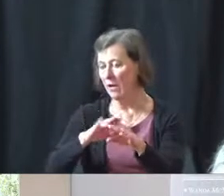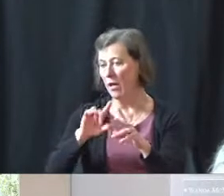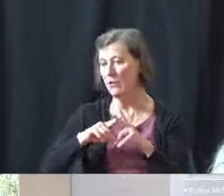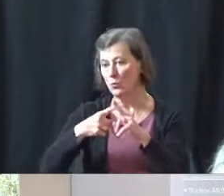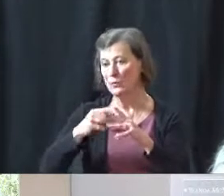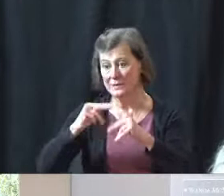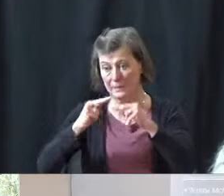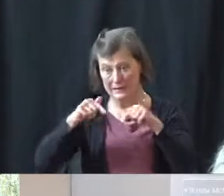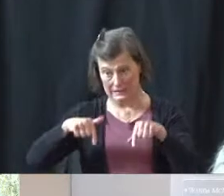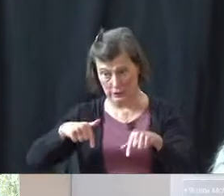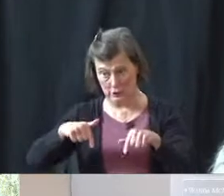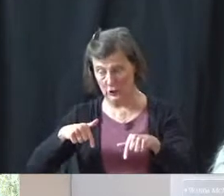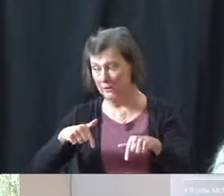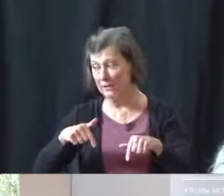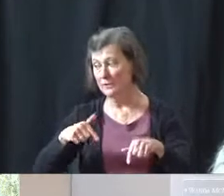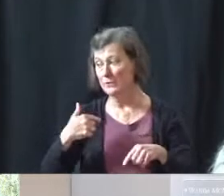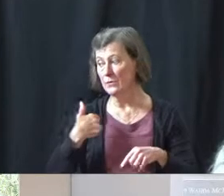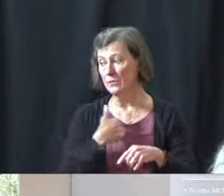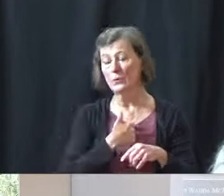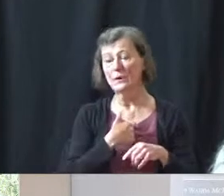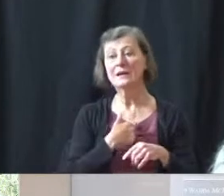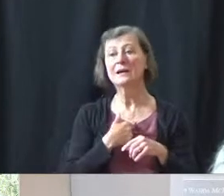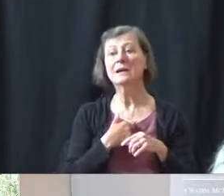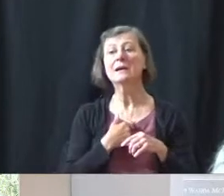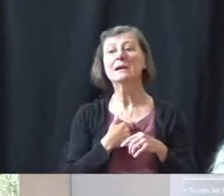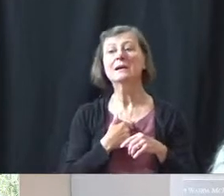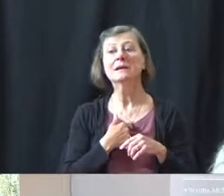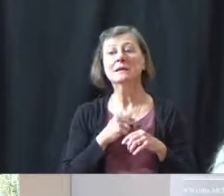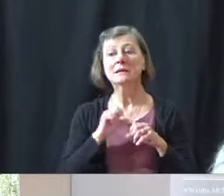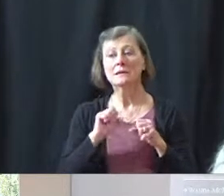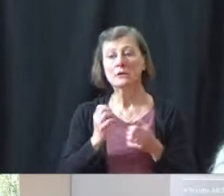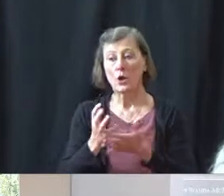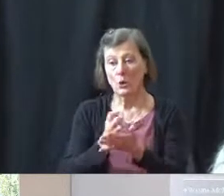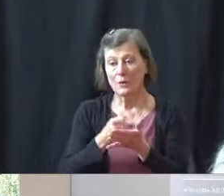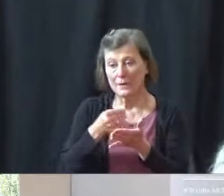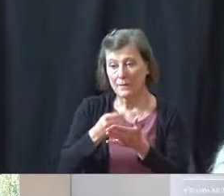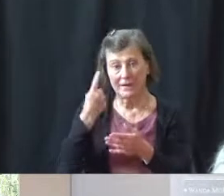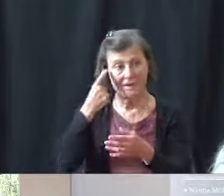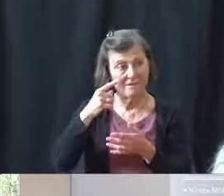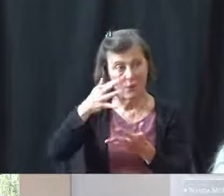here so we could start raising money for the fellowship hall.